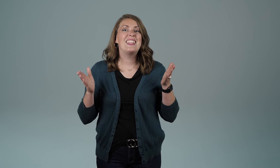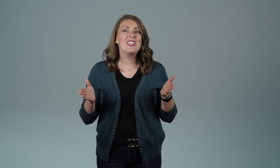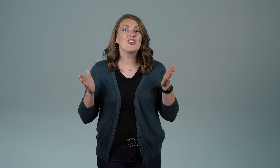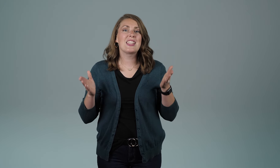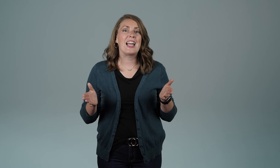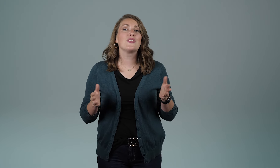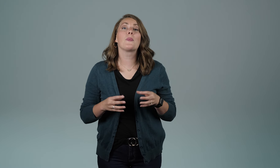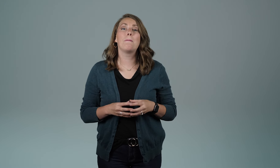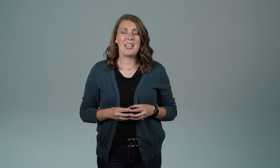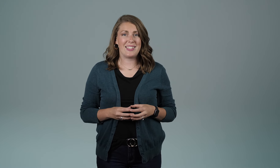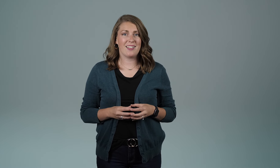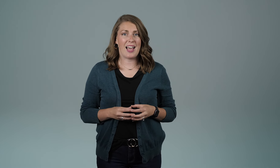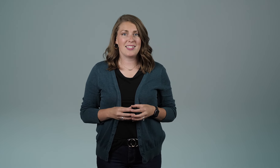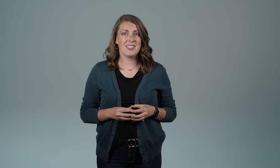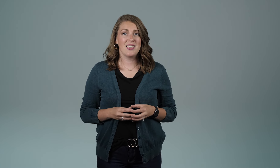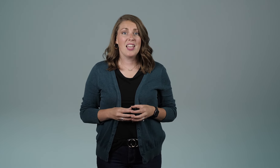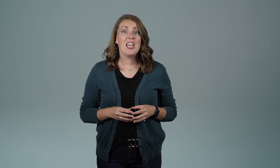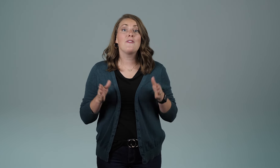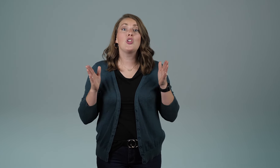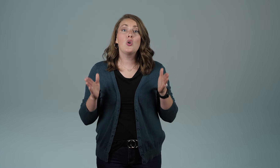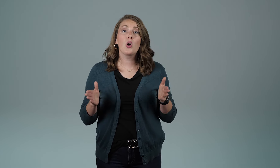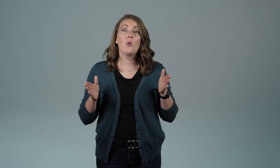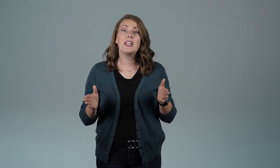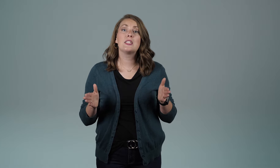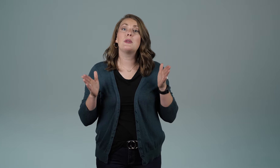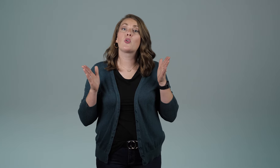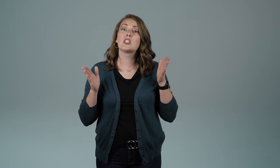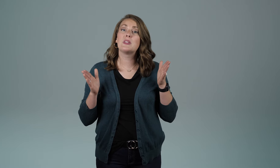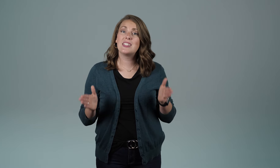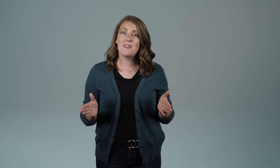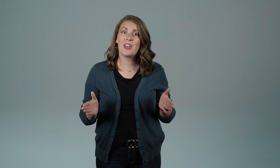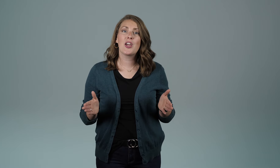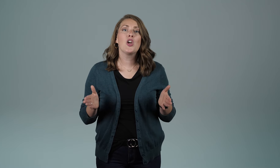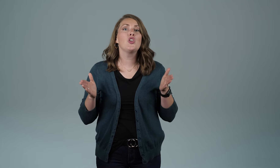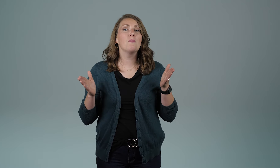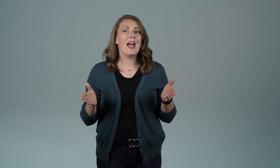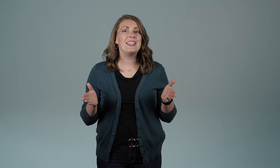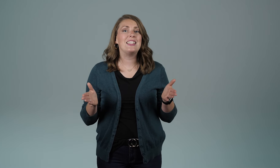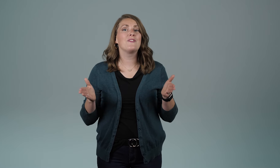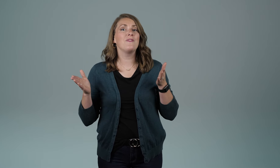these are signs for basic classes. If you are wanting to be more specific, you might need to